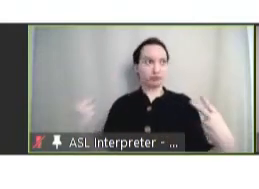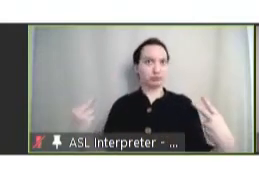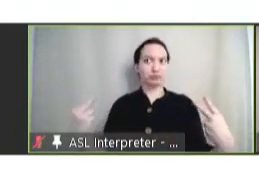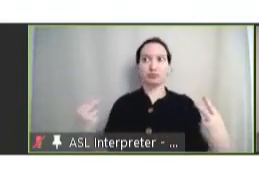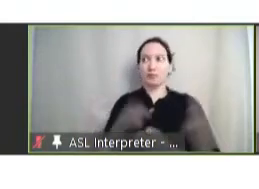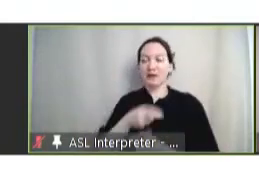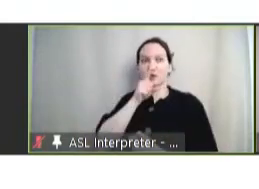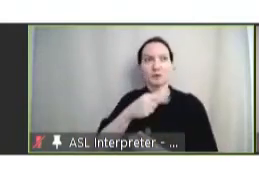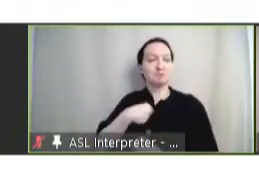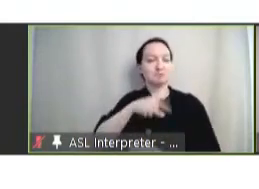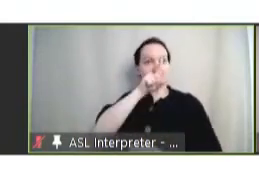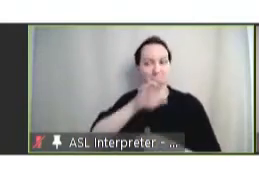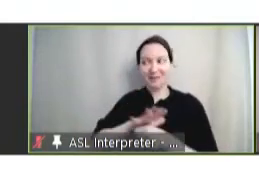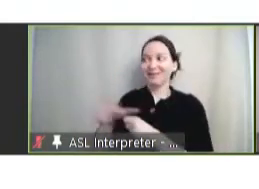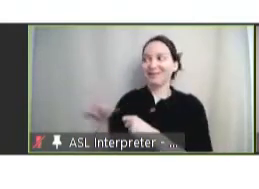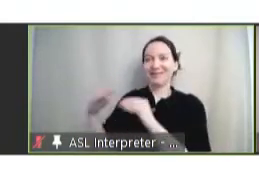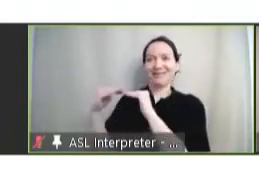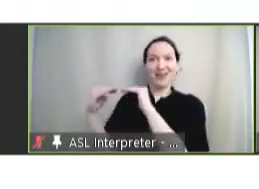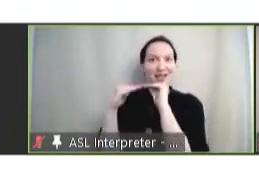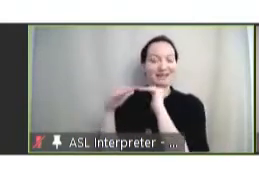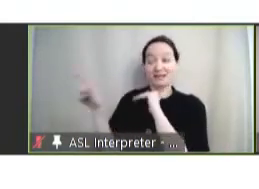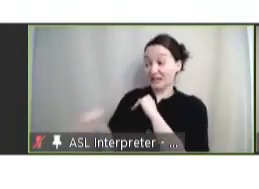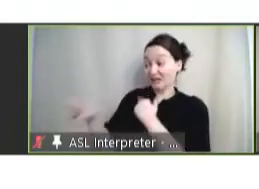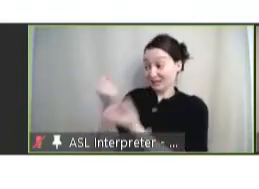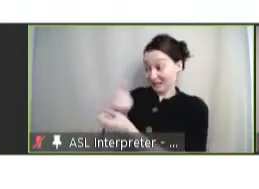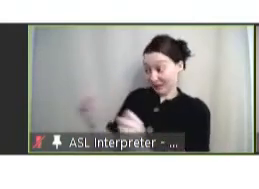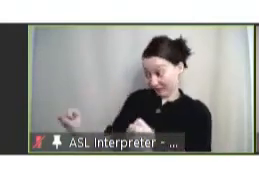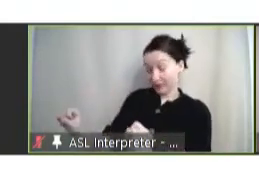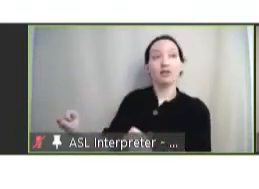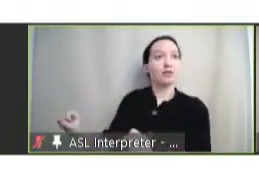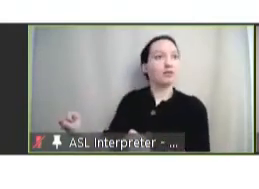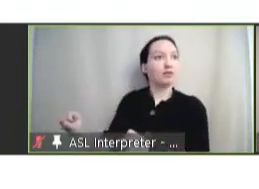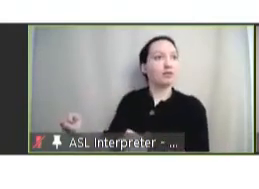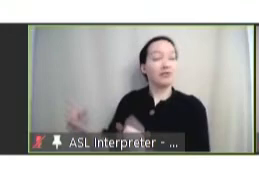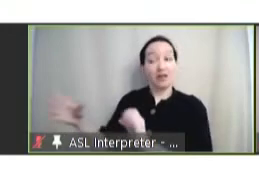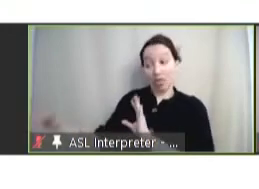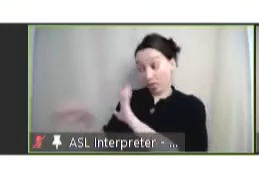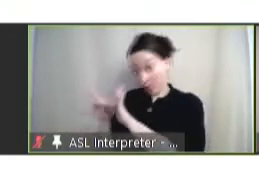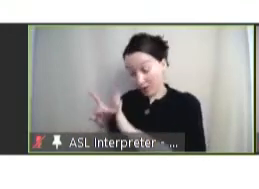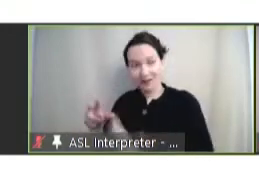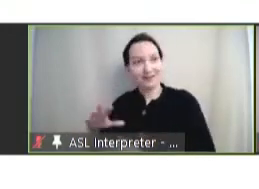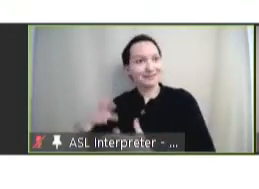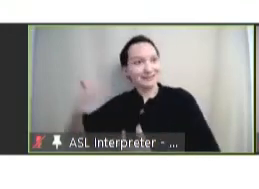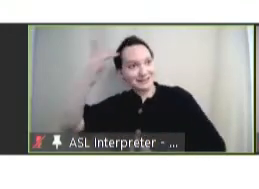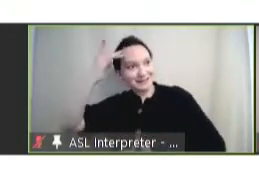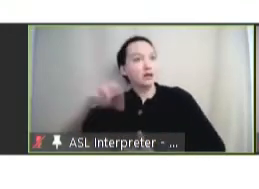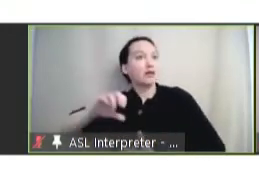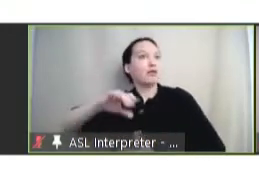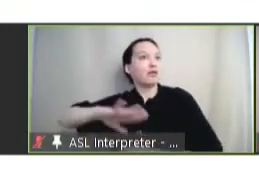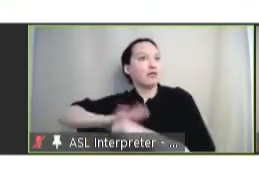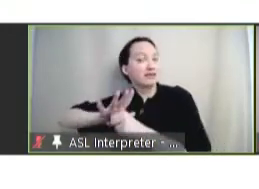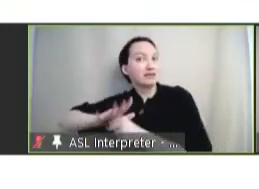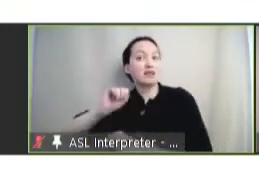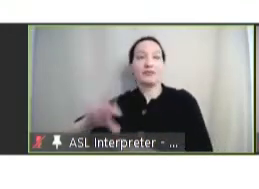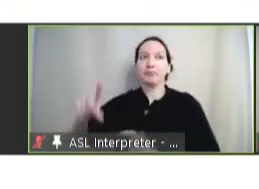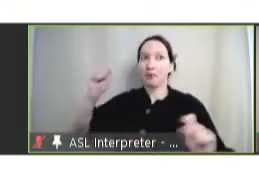I kept my colleagues safe from contracting the virus, if at all possible, and as we heard before,